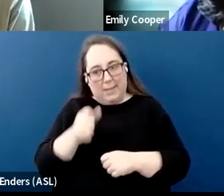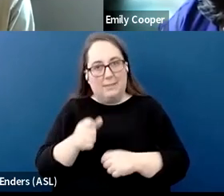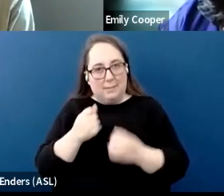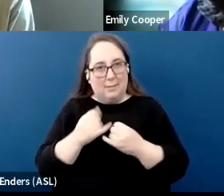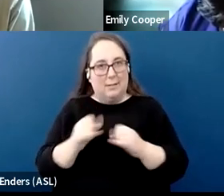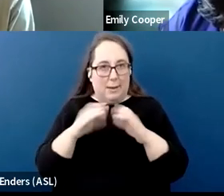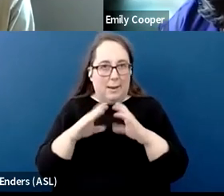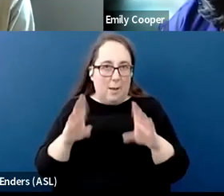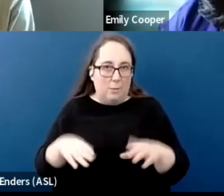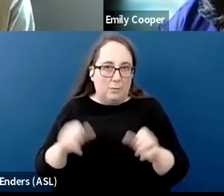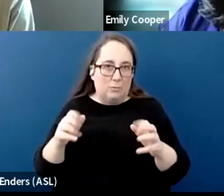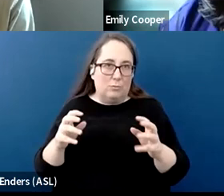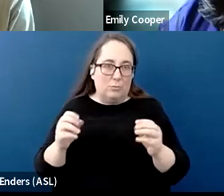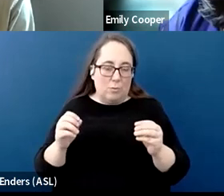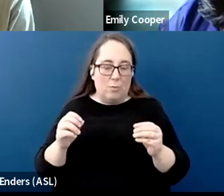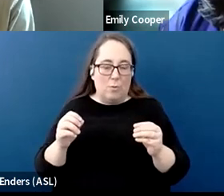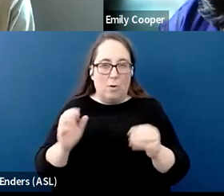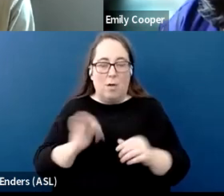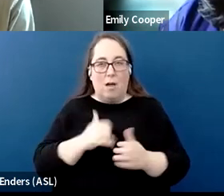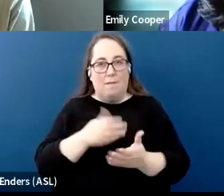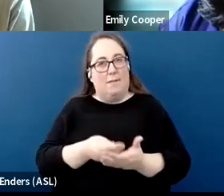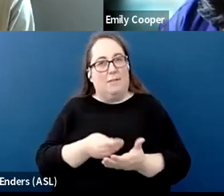So we can also share with people that resource and make it available.